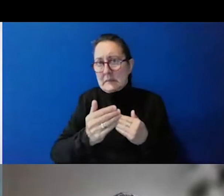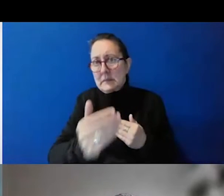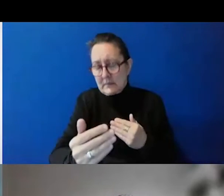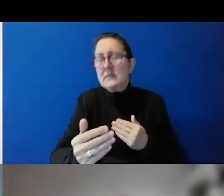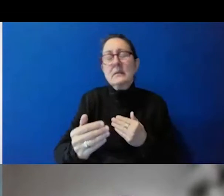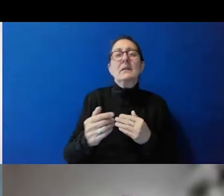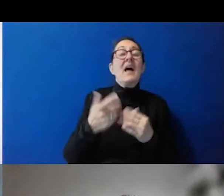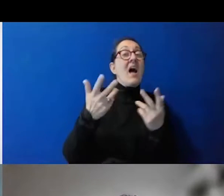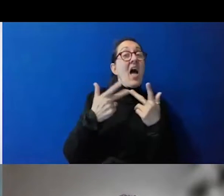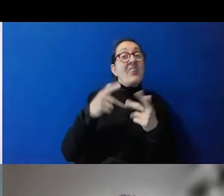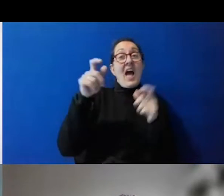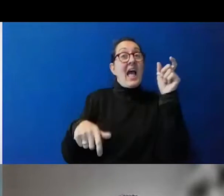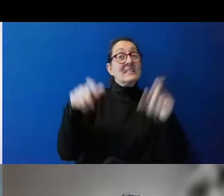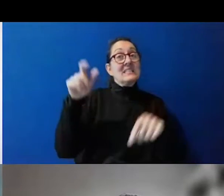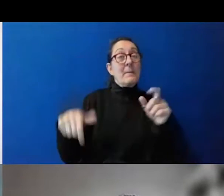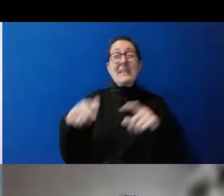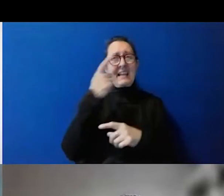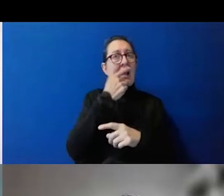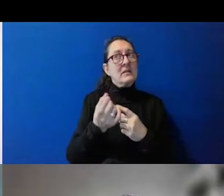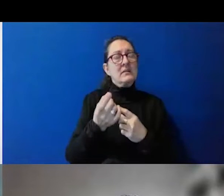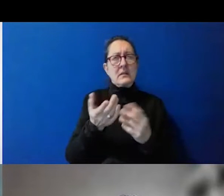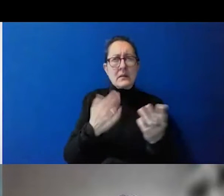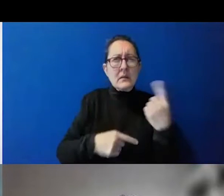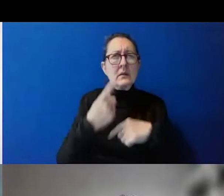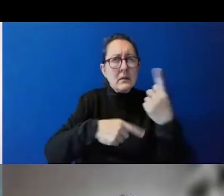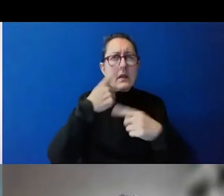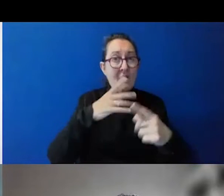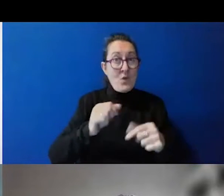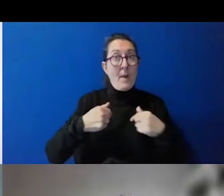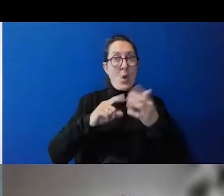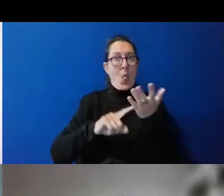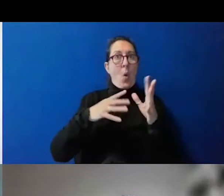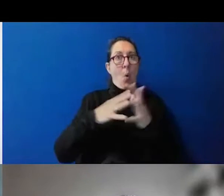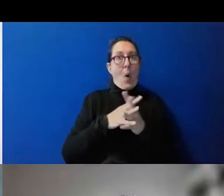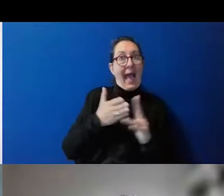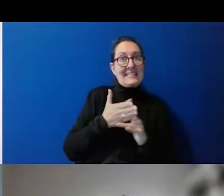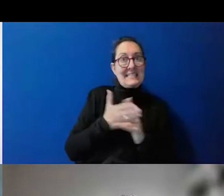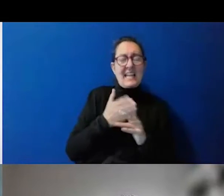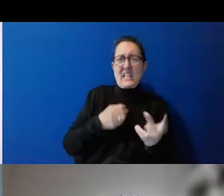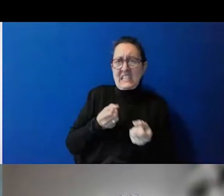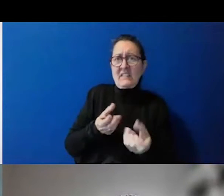the ability to self-help Legal Information will be enough to enable them to take uh the next steps in